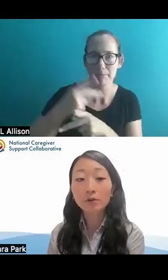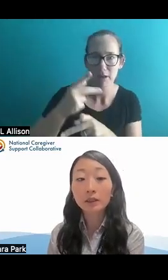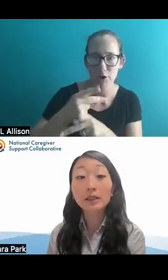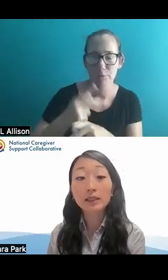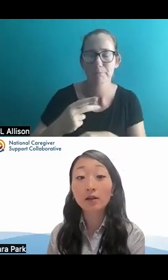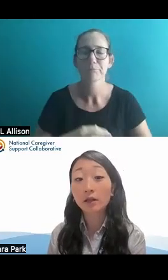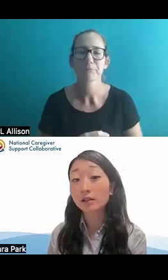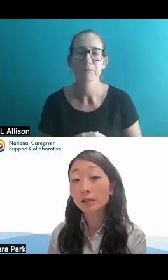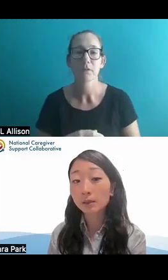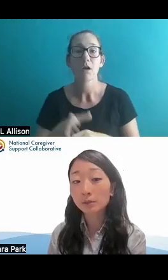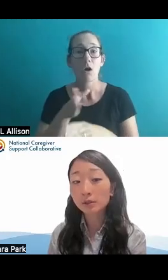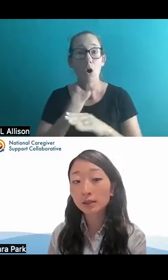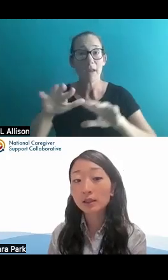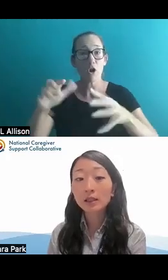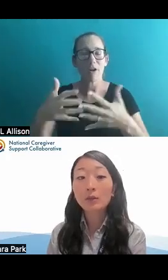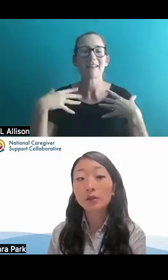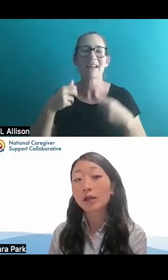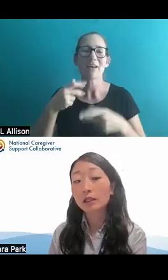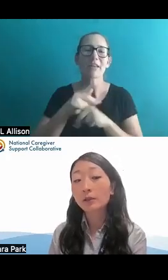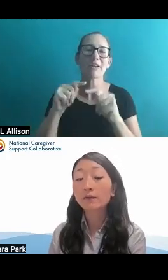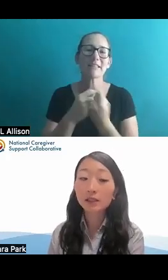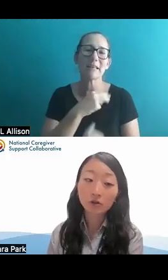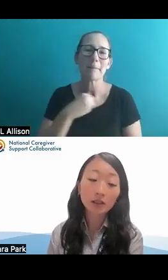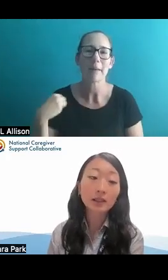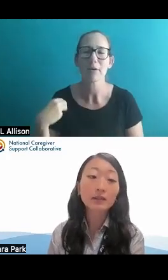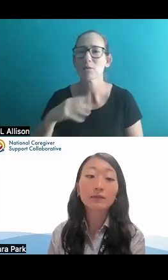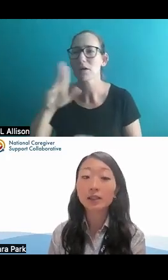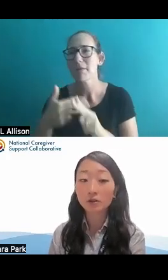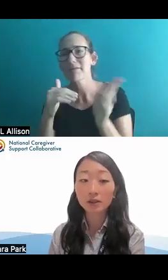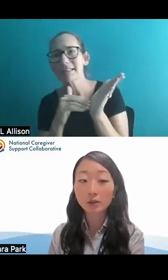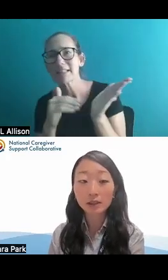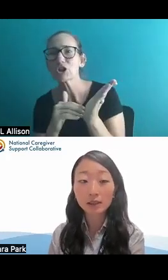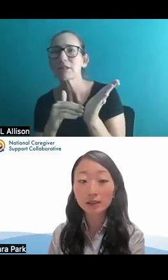program is healthcare team members -- we're talking about physicians, physician associates,